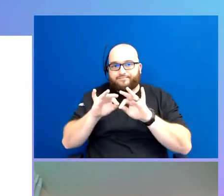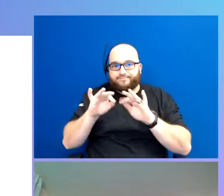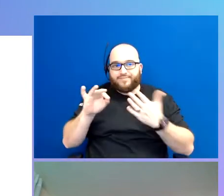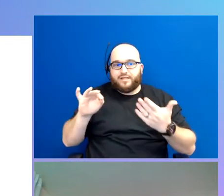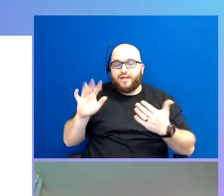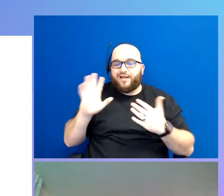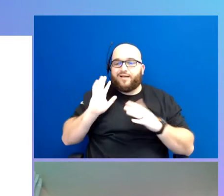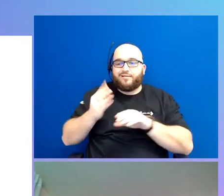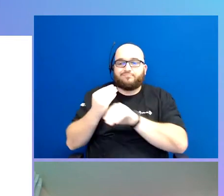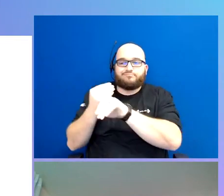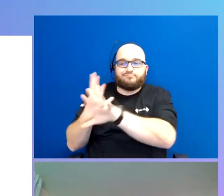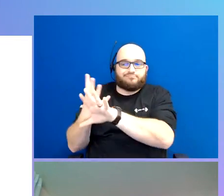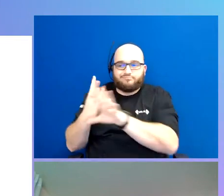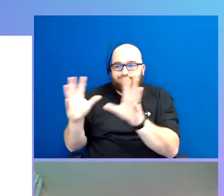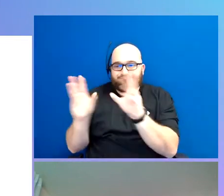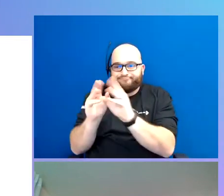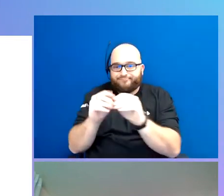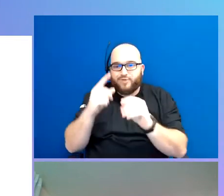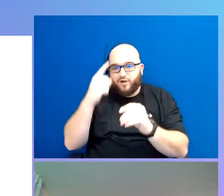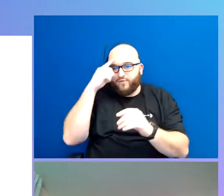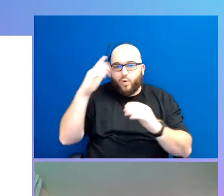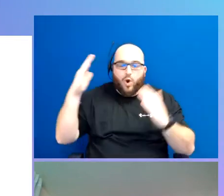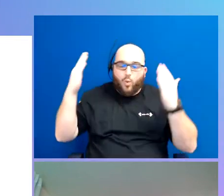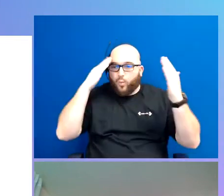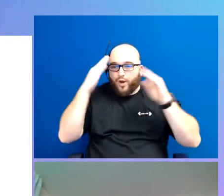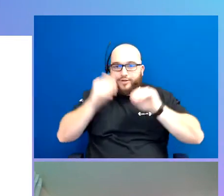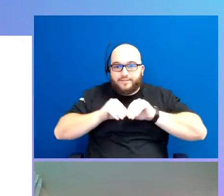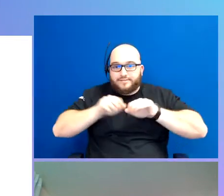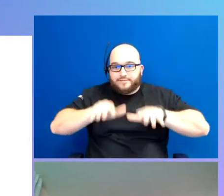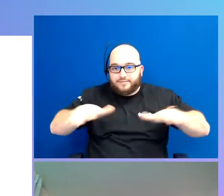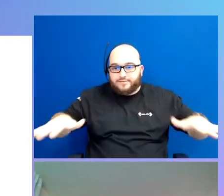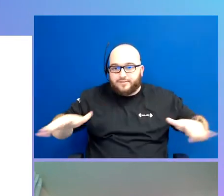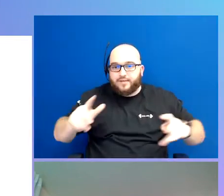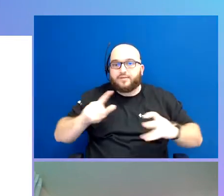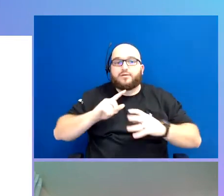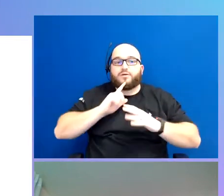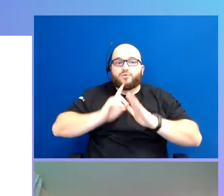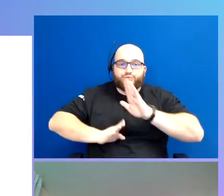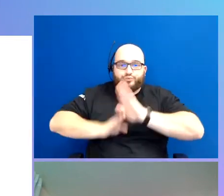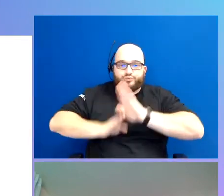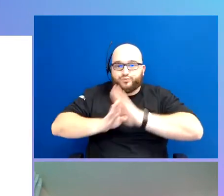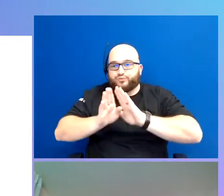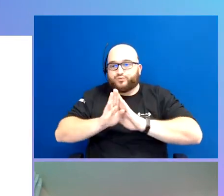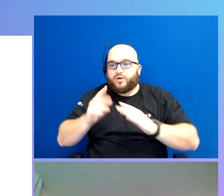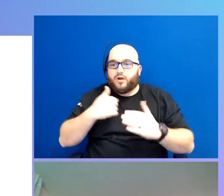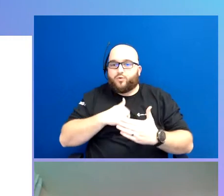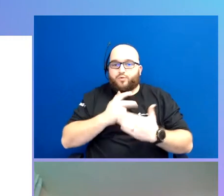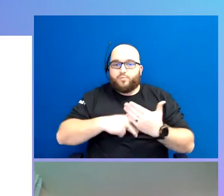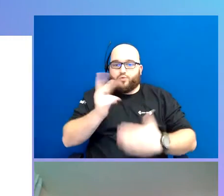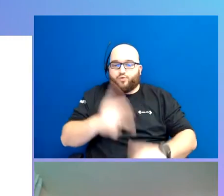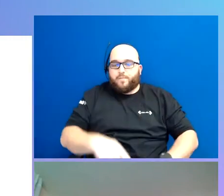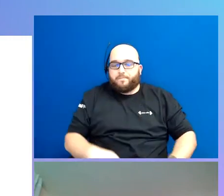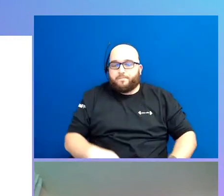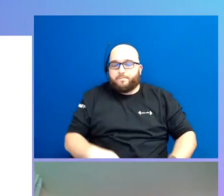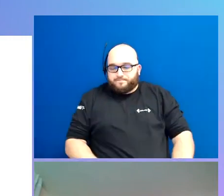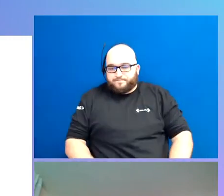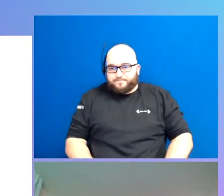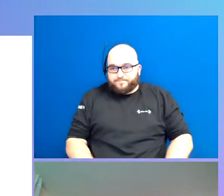did to spread awareness and then to build off and build upon